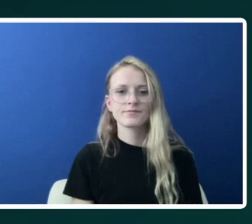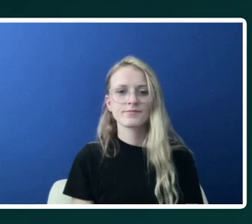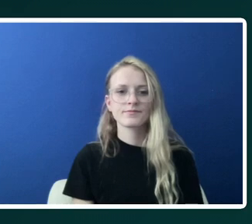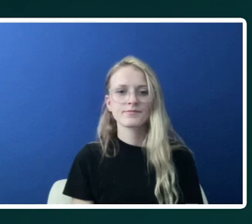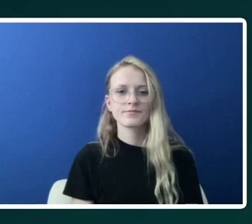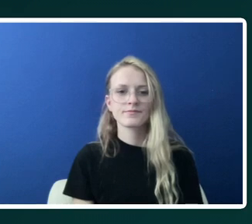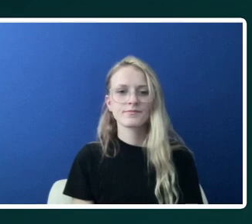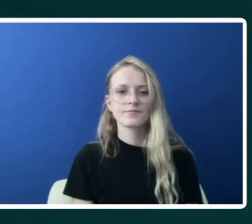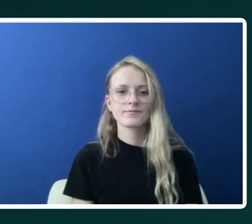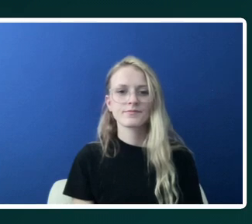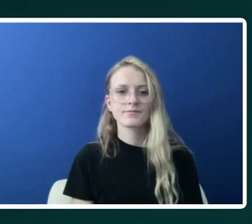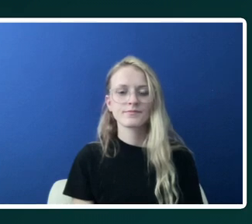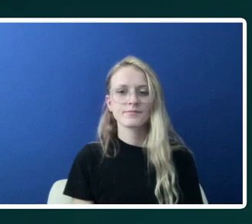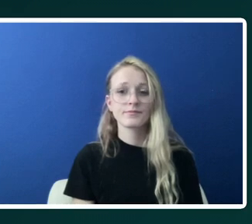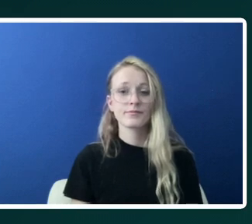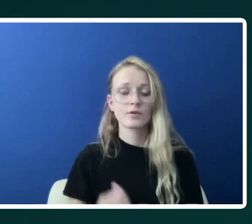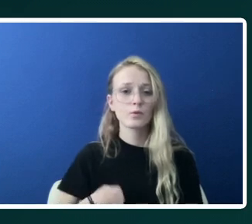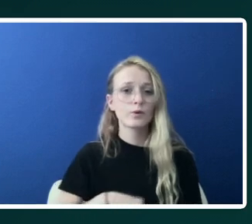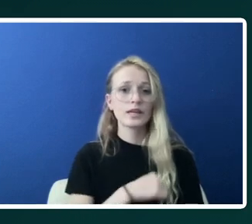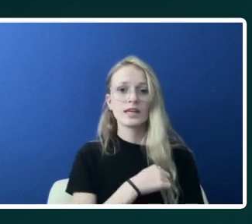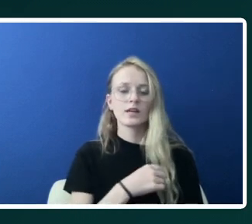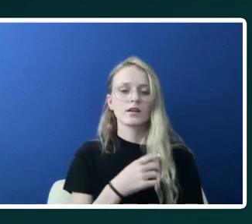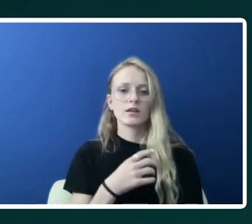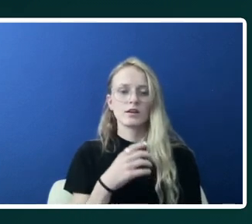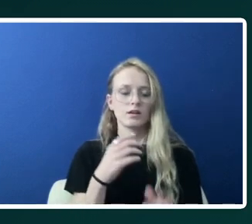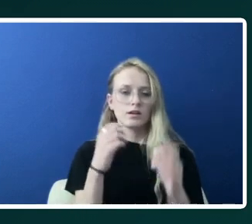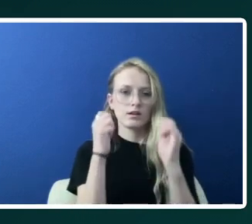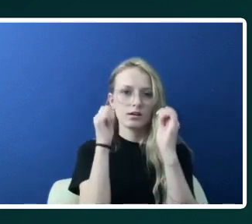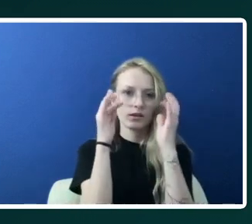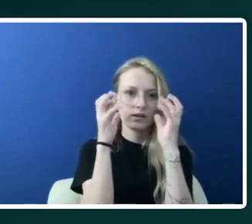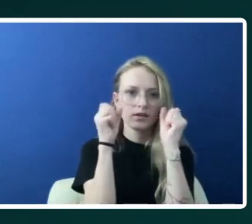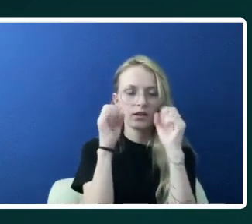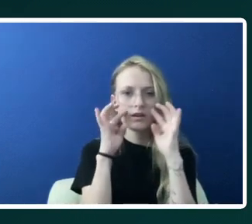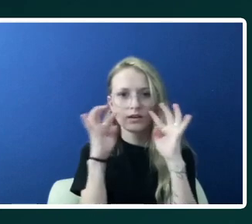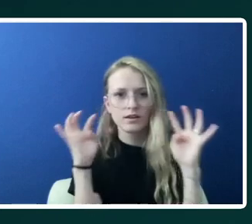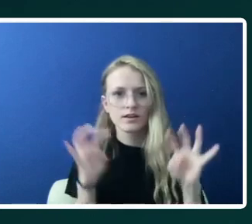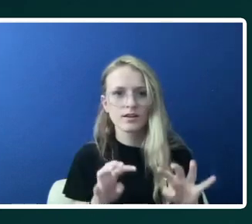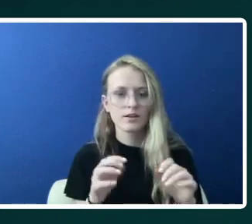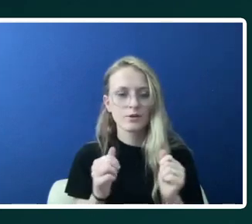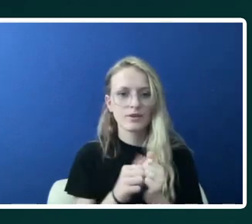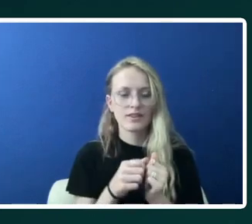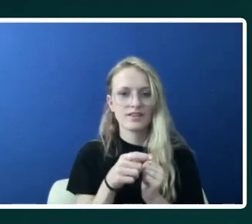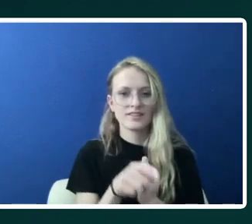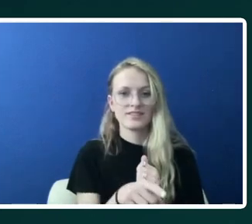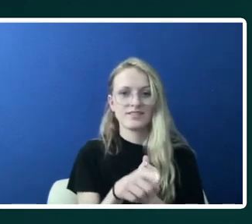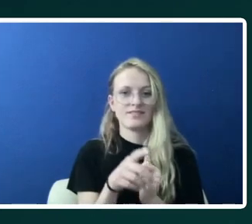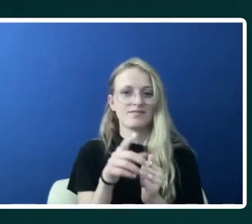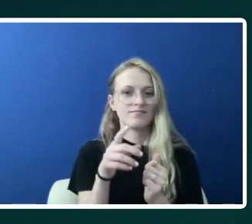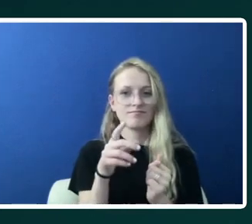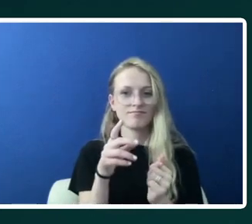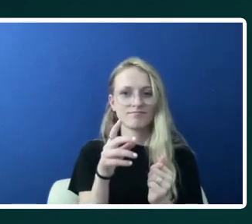Beth Evans: We were all blown away by the final projects that these participants delivered. And in fact, we were kind of scrambling to figure out